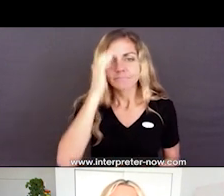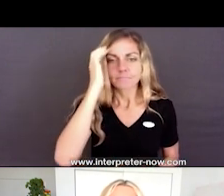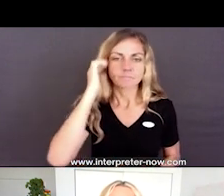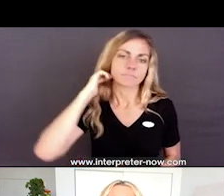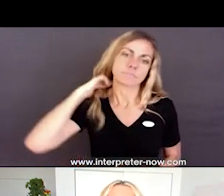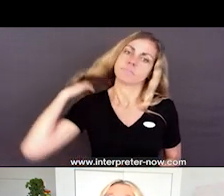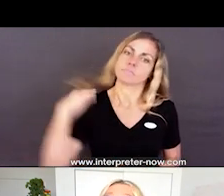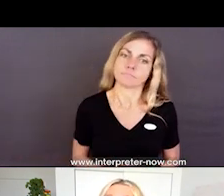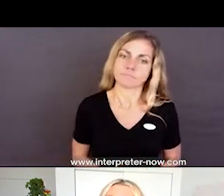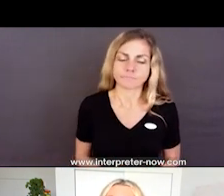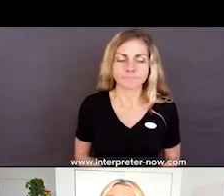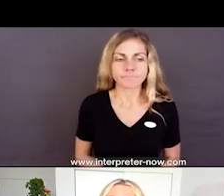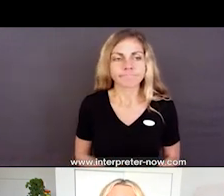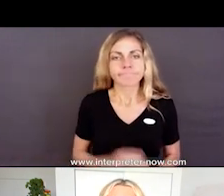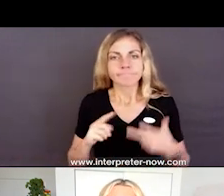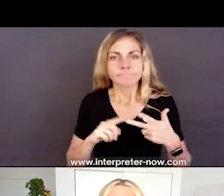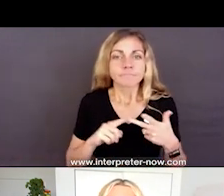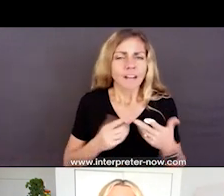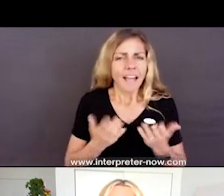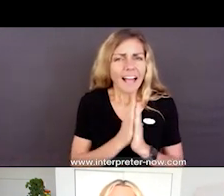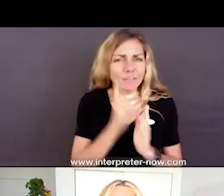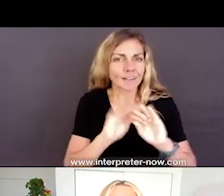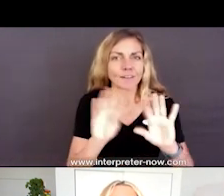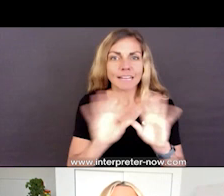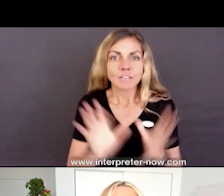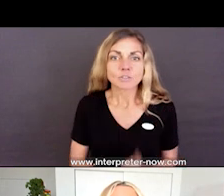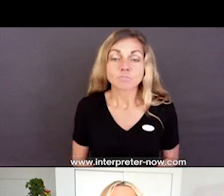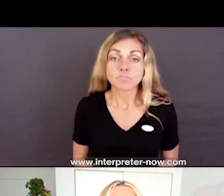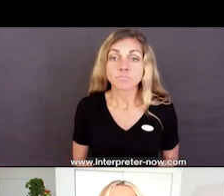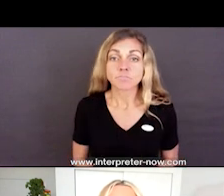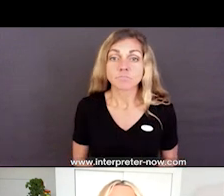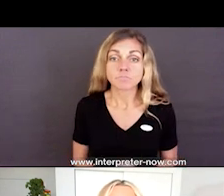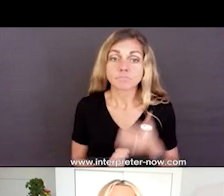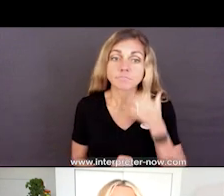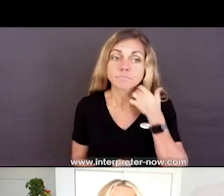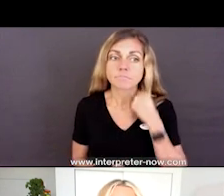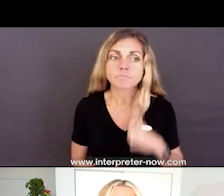Third, ask for clarification. You can use this for a lot of situations.